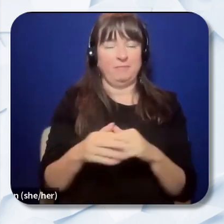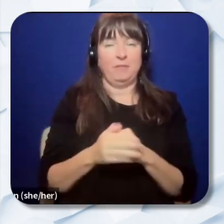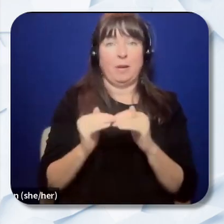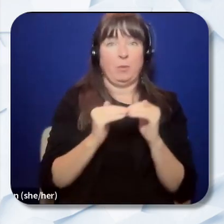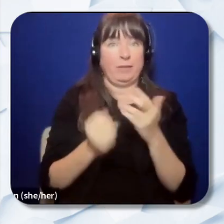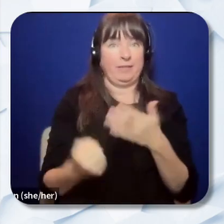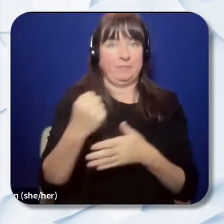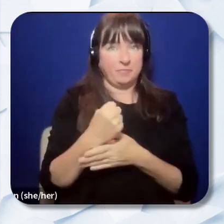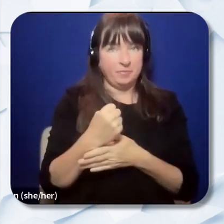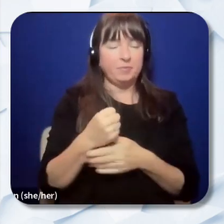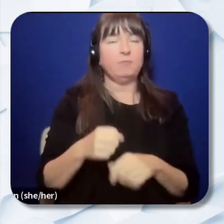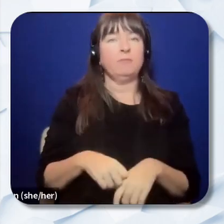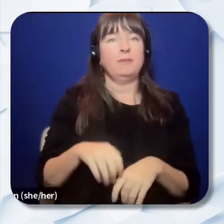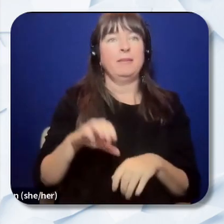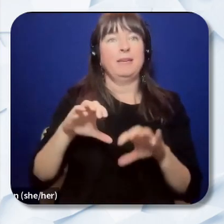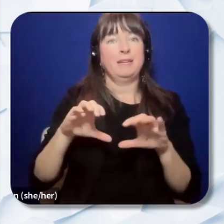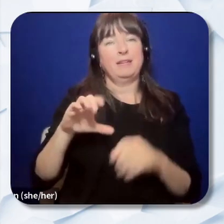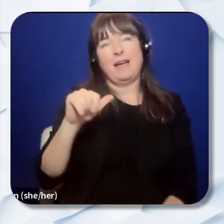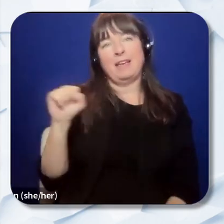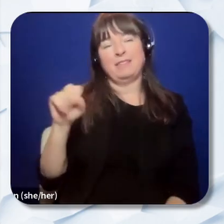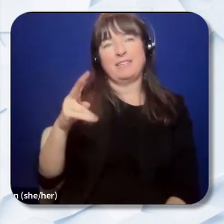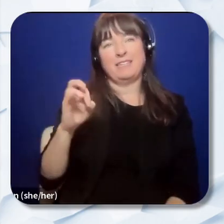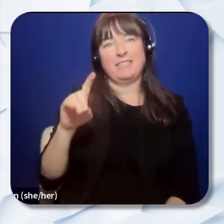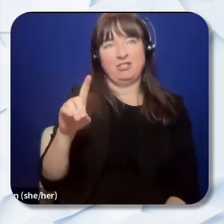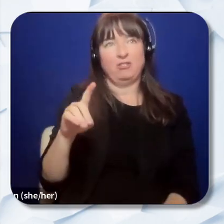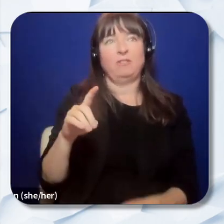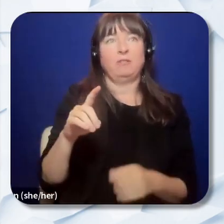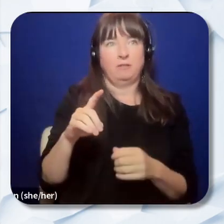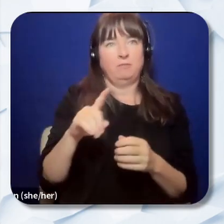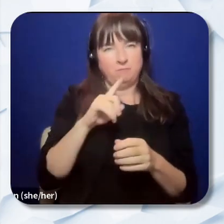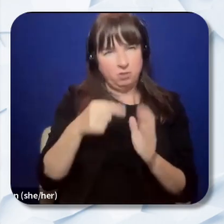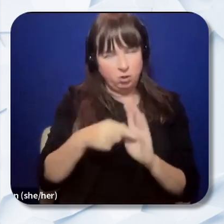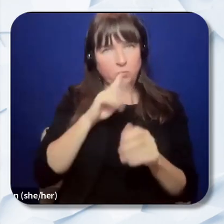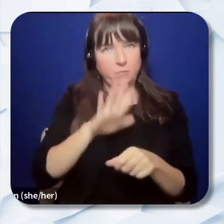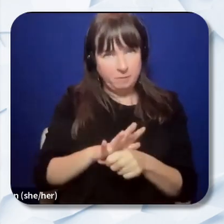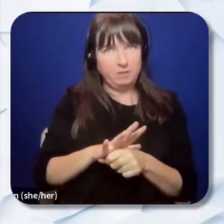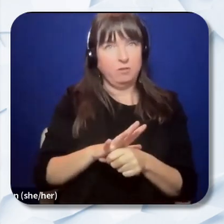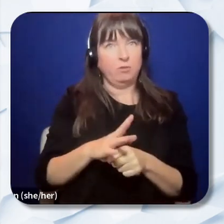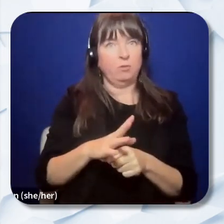CLASS Second Edition demonstrates a commitment to creating an inclusive educational environment for